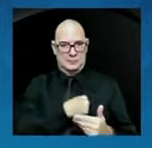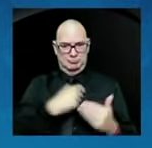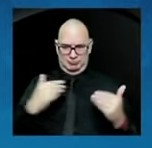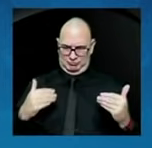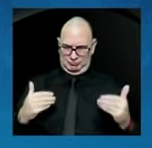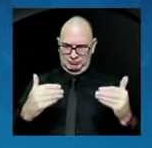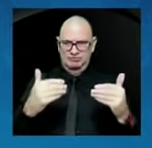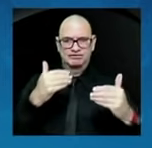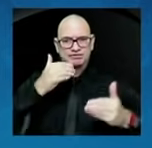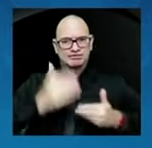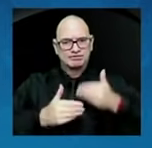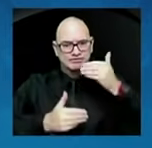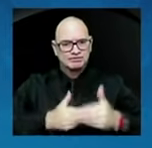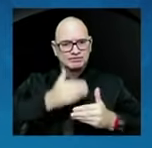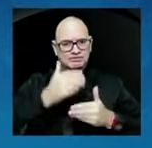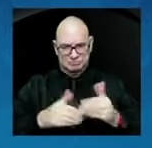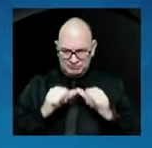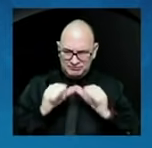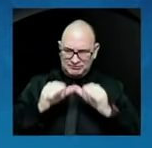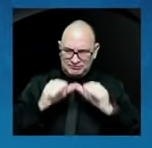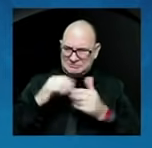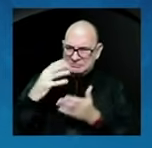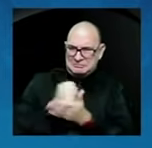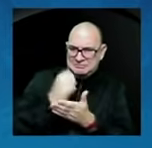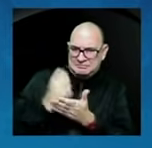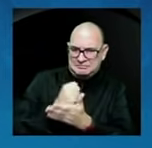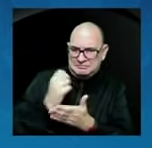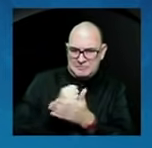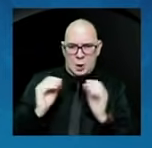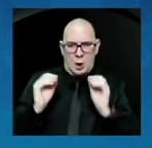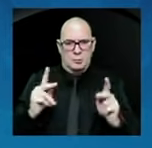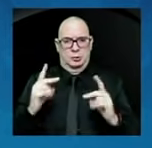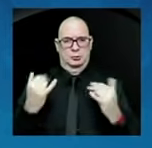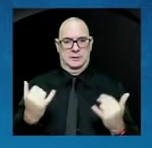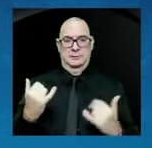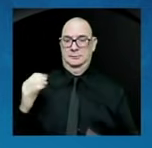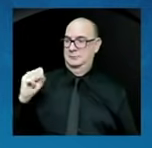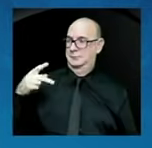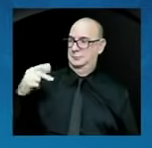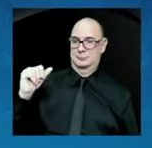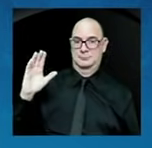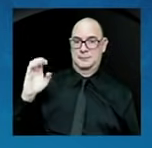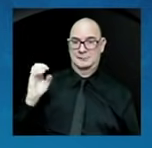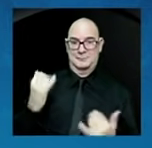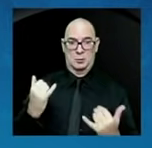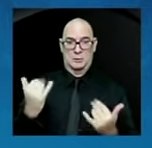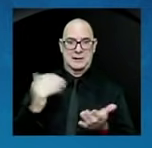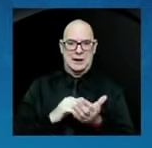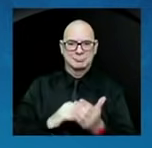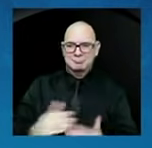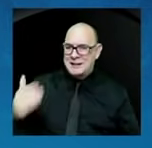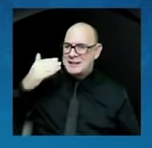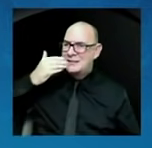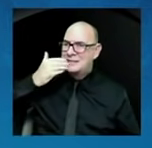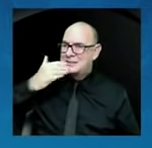AS WEITY TO FORTH FROM HERMIT LS CONTINUE TO SEIZE THE